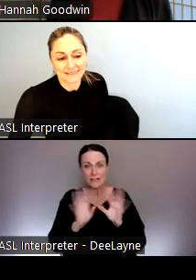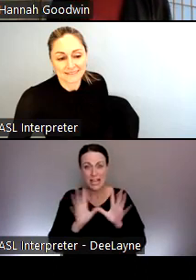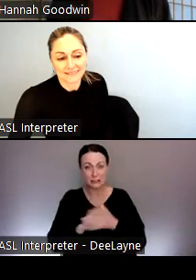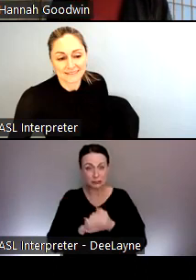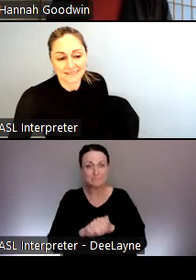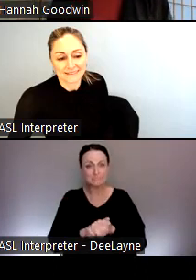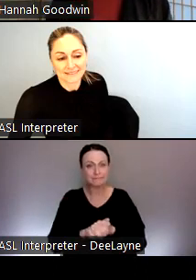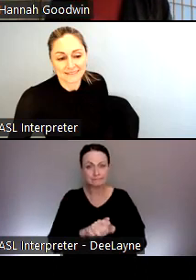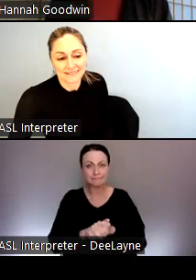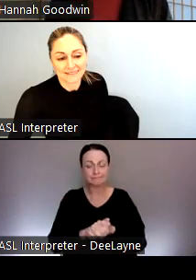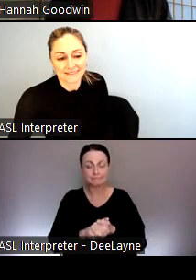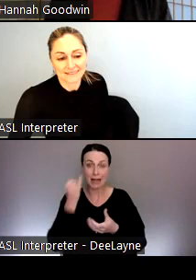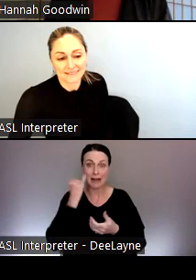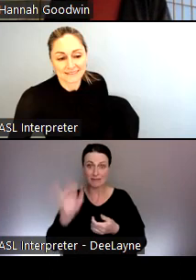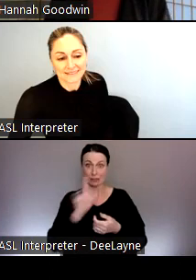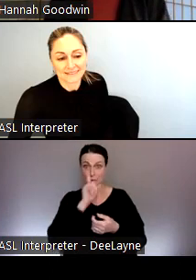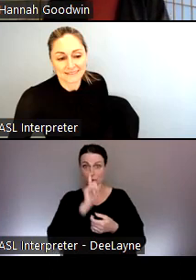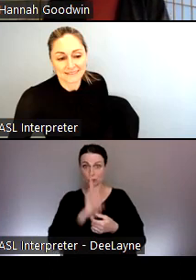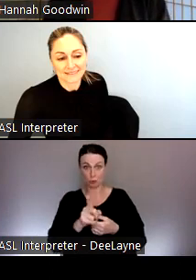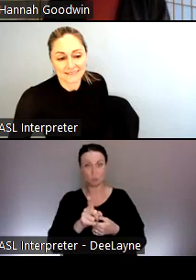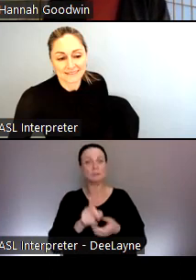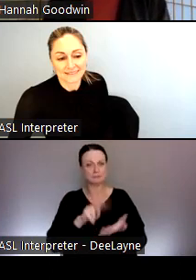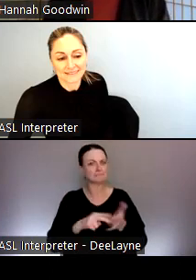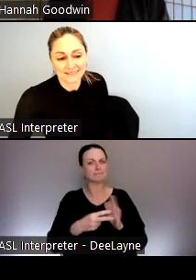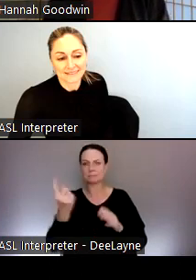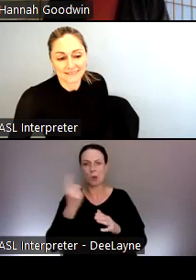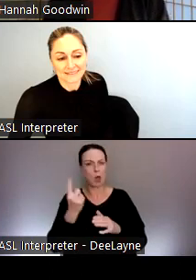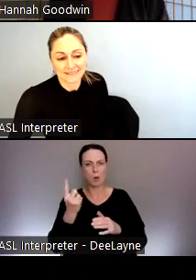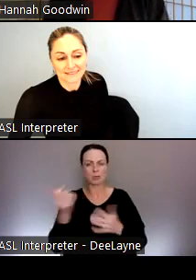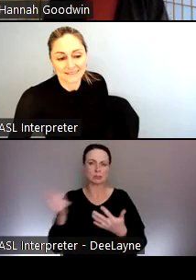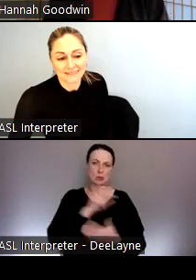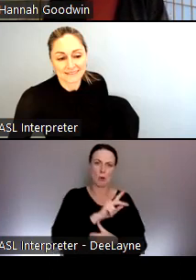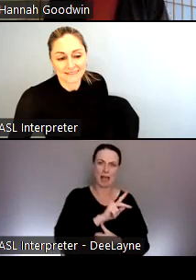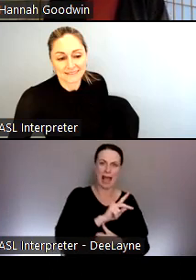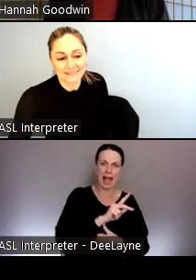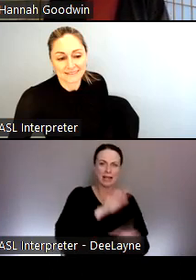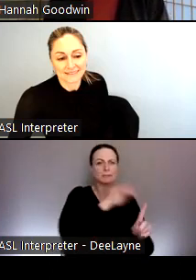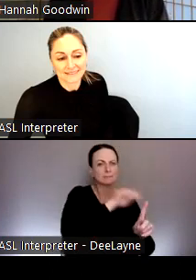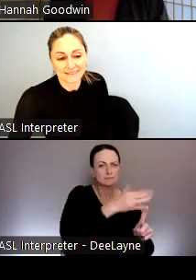And if that's the case, then we'll always go back to someone to get that clarification.